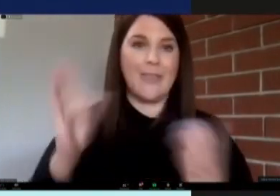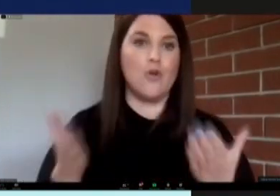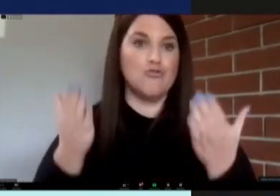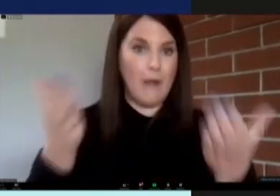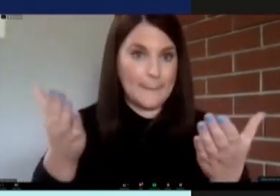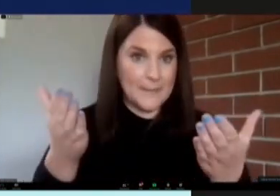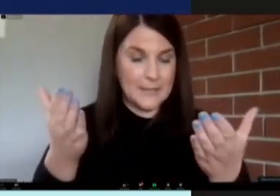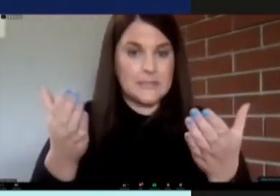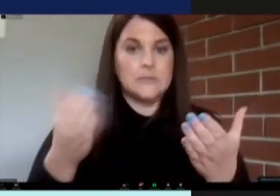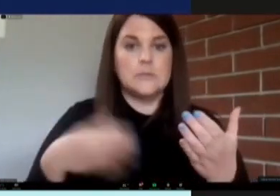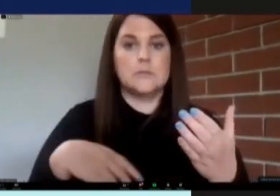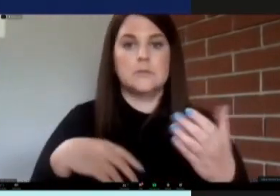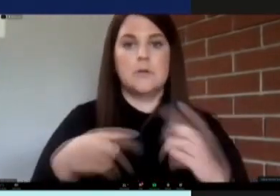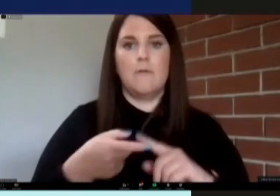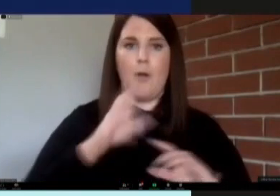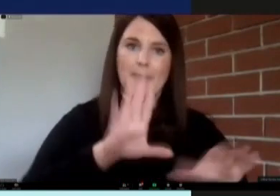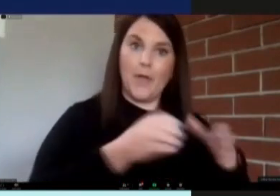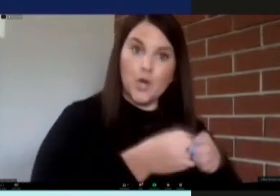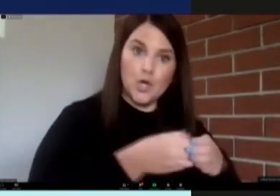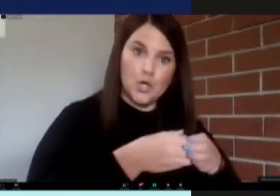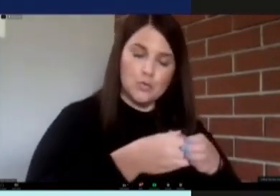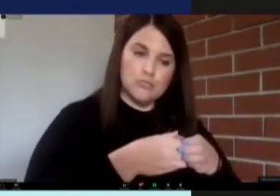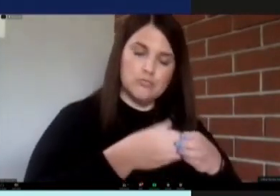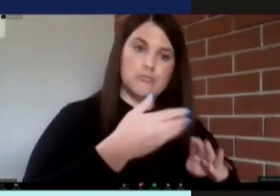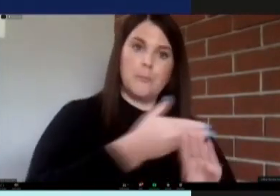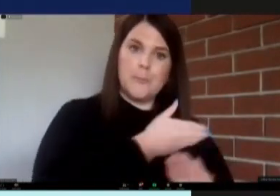group consideration and deliberation ahead of public comment.